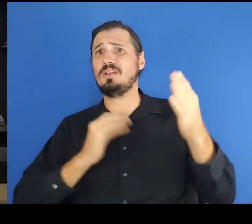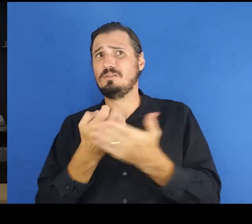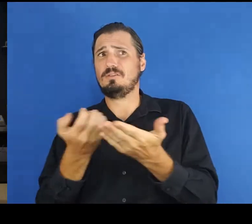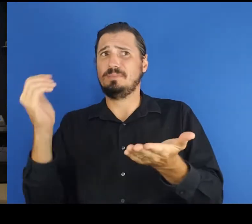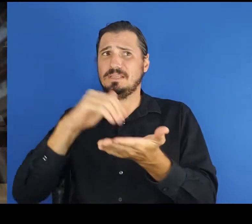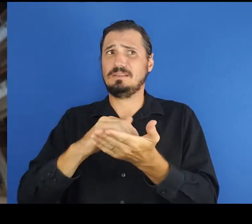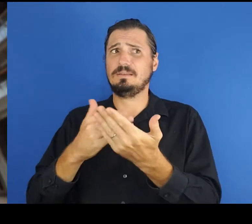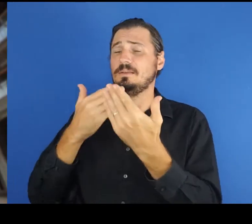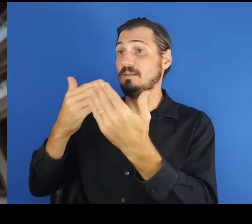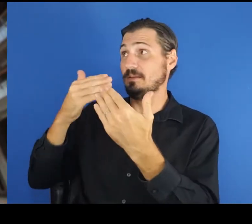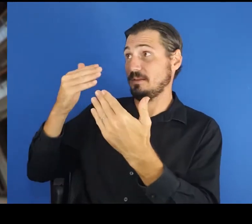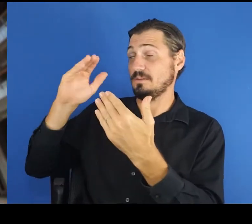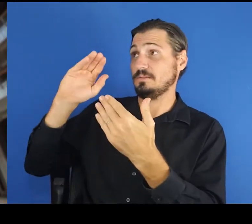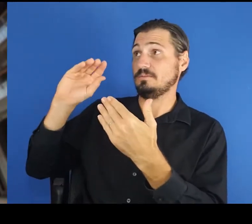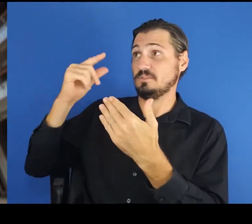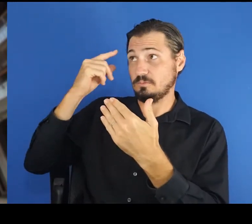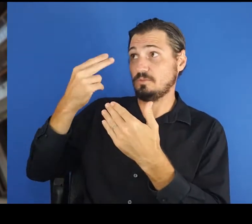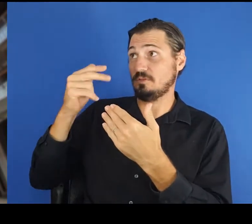Mahalo Mahalo, General Hara